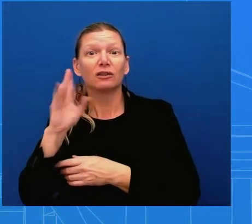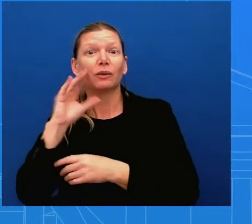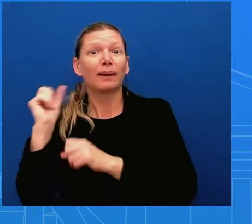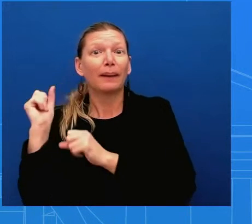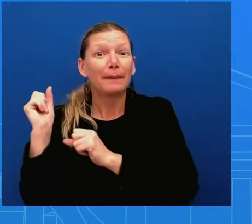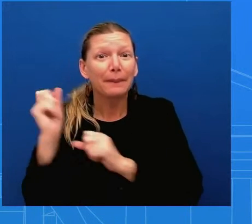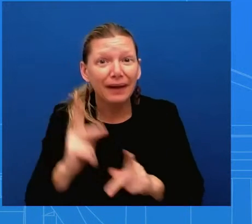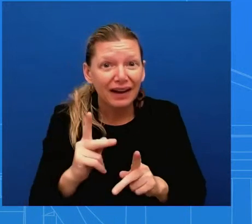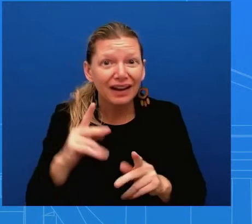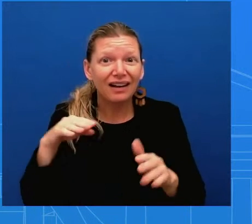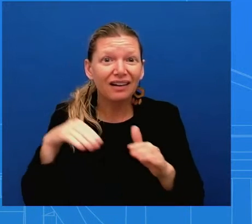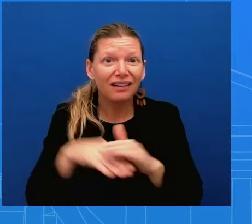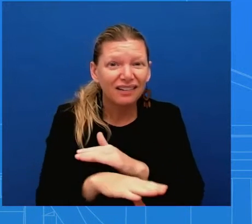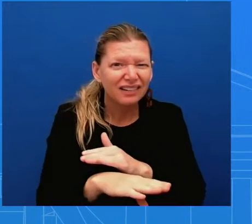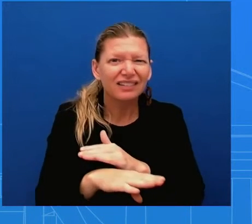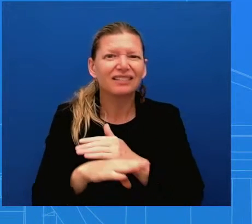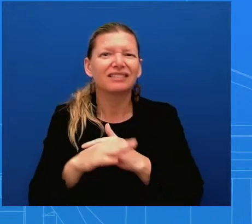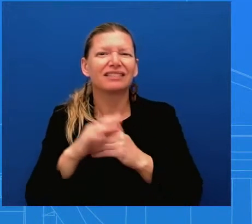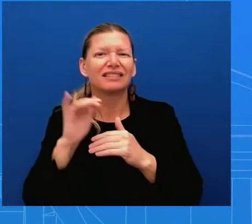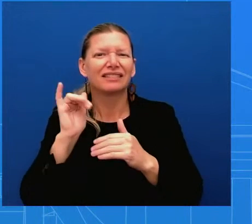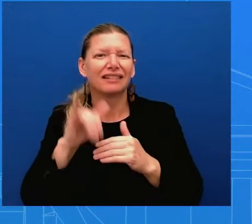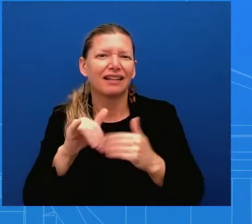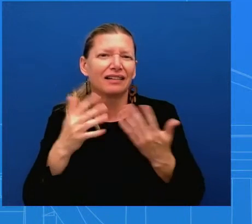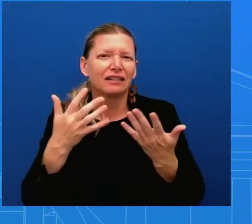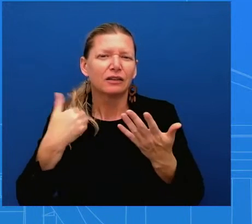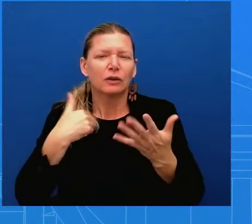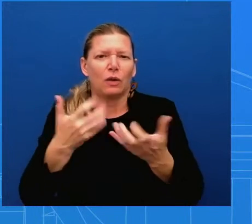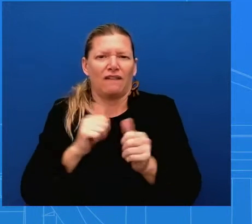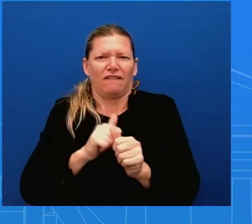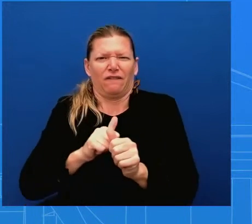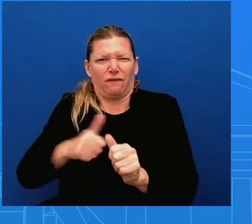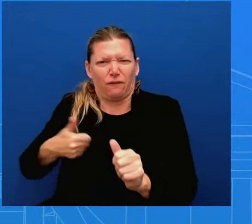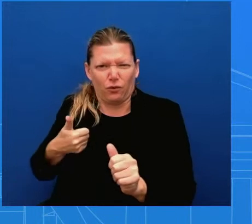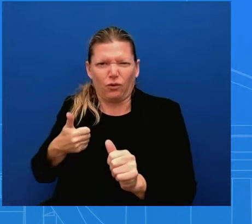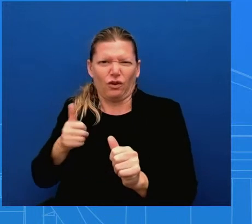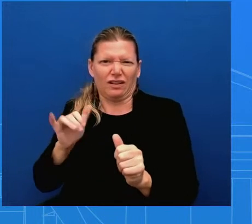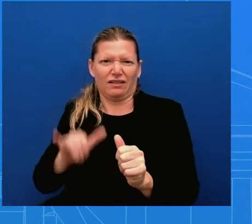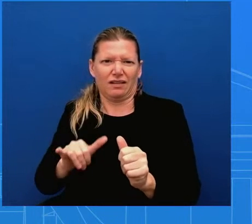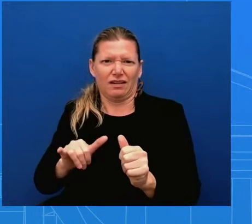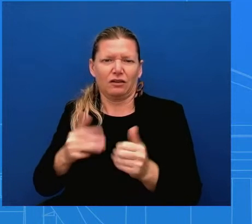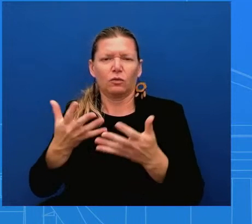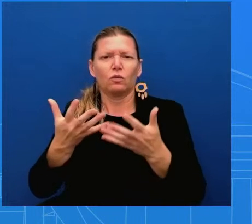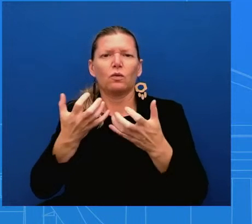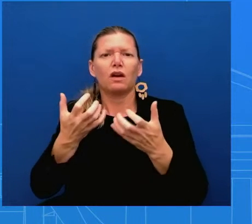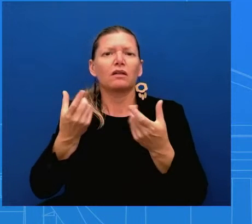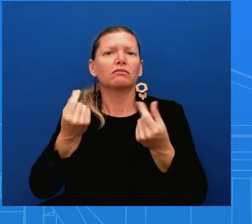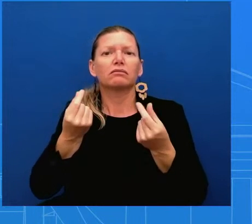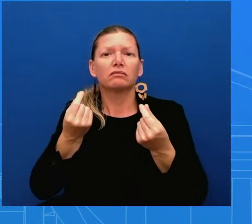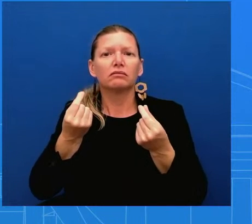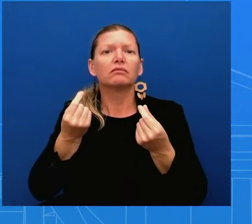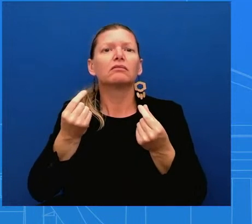from Hamas's terroristic reign over Gaza and a better future comes for the Palestinian people and for the security of the State of Israel.